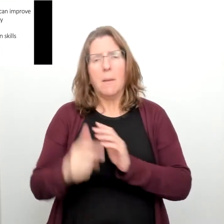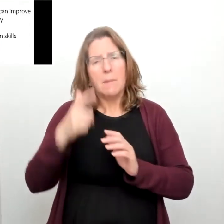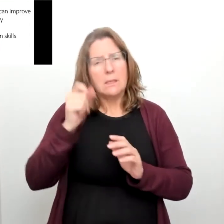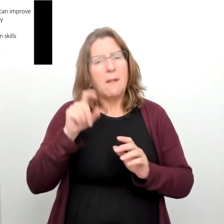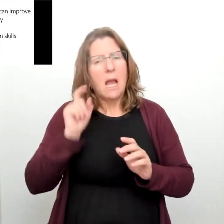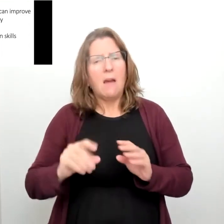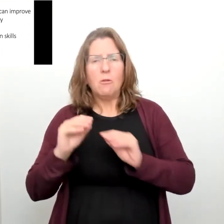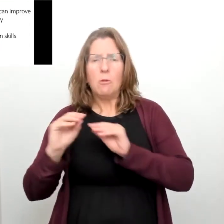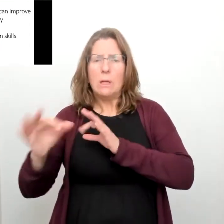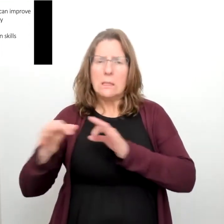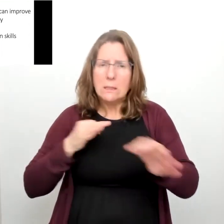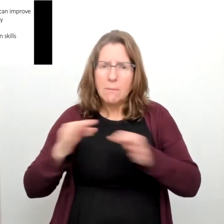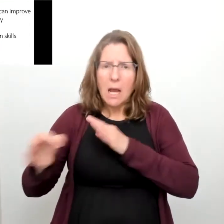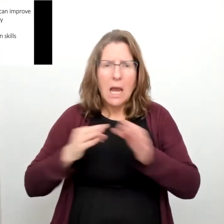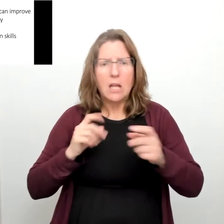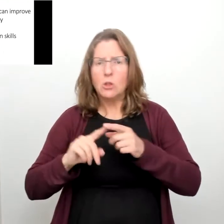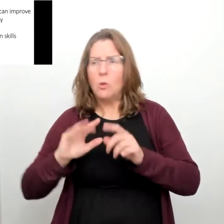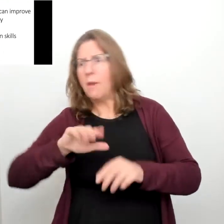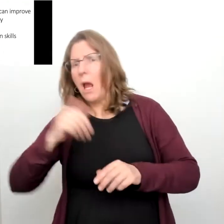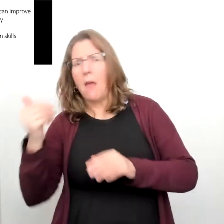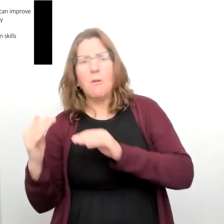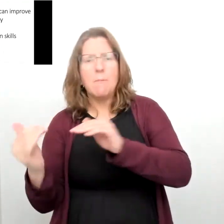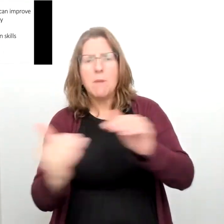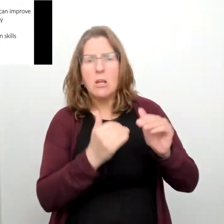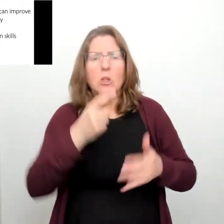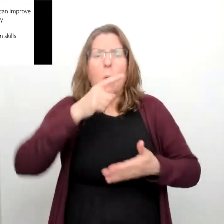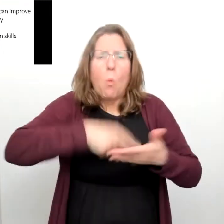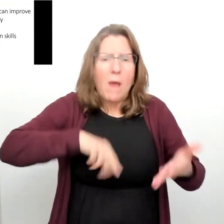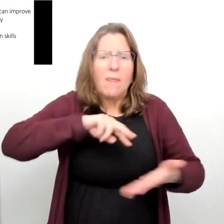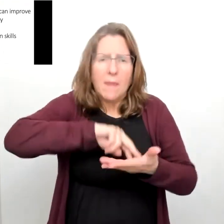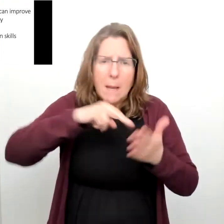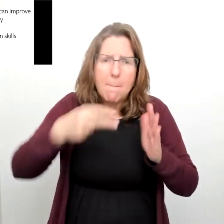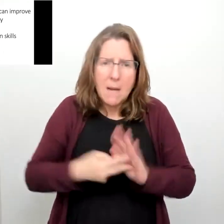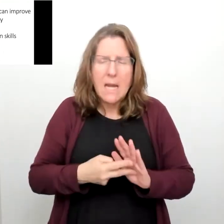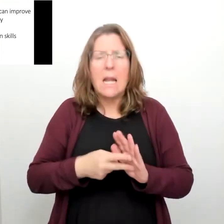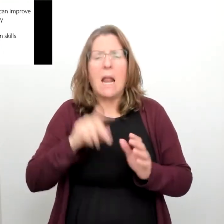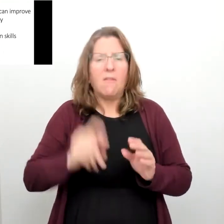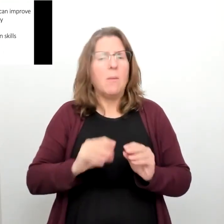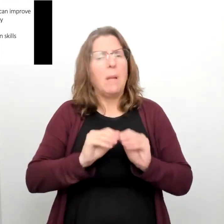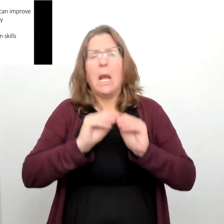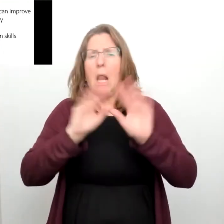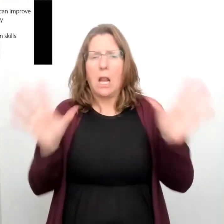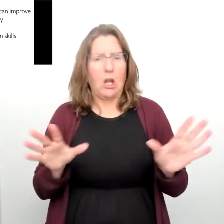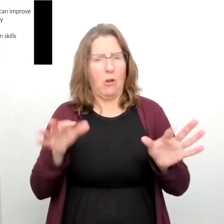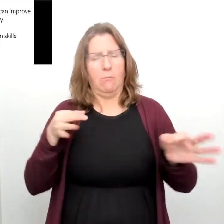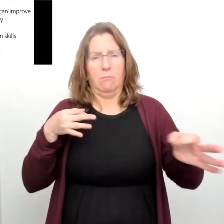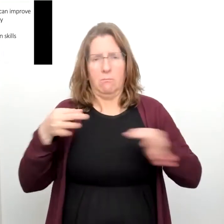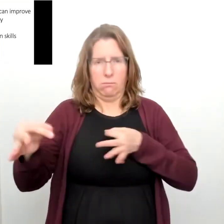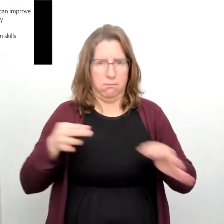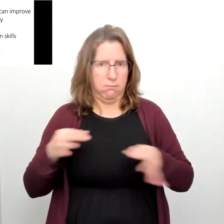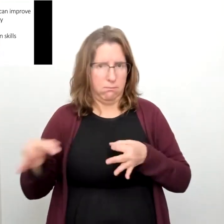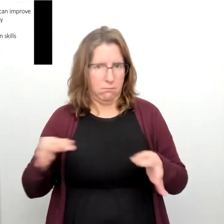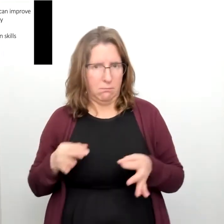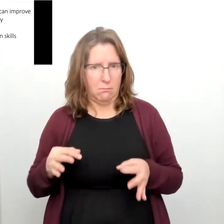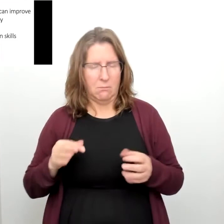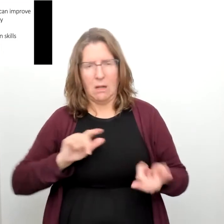When a student has to explain to a peer what is meant by something, it has to be clear in their own head in order to communicate the concept.